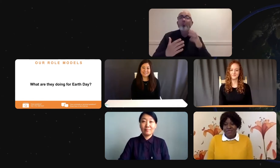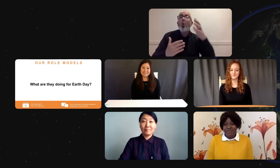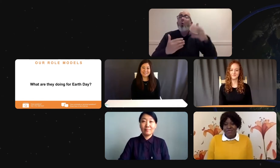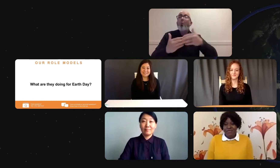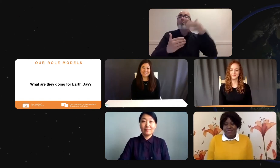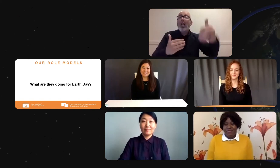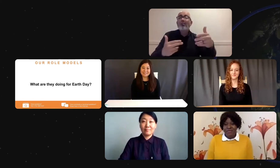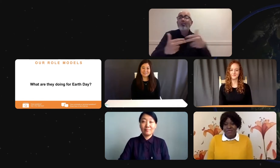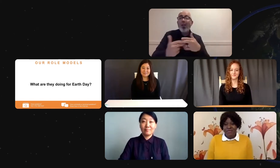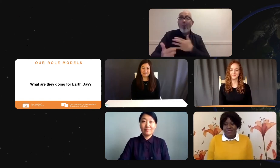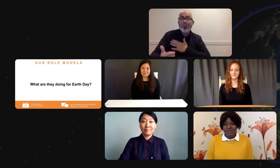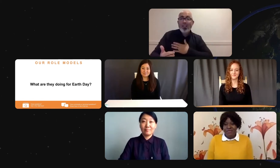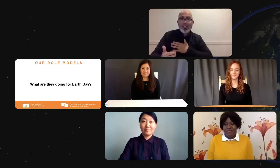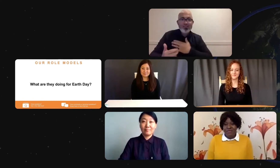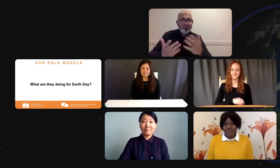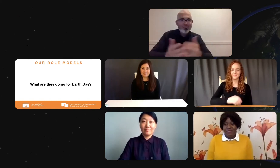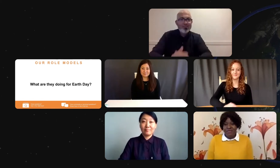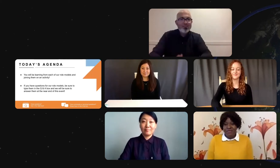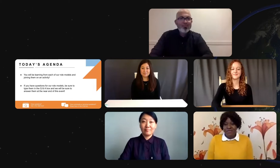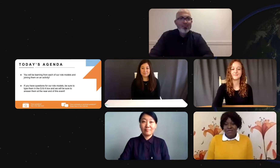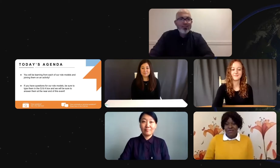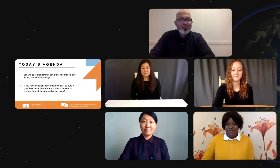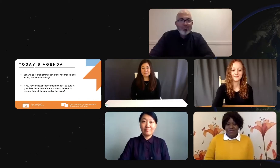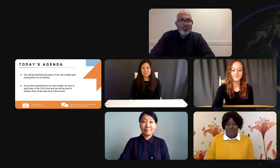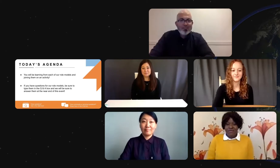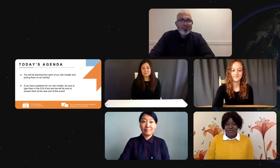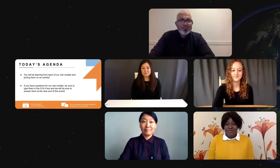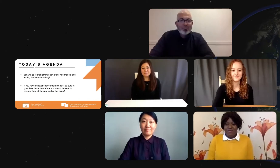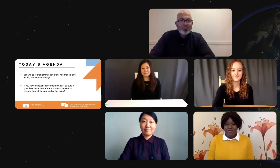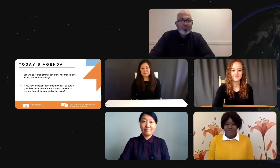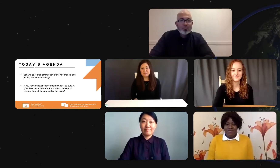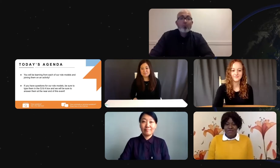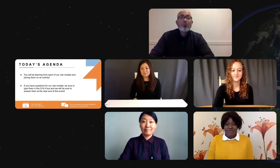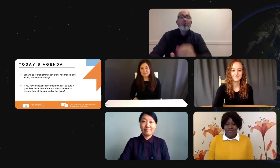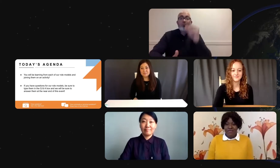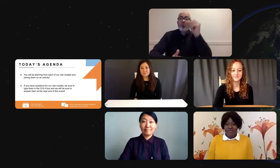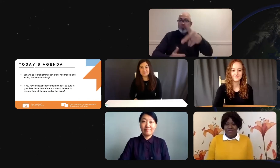We're so grateful. Moving on to the next slide!